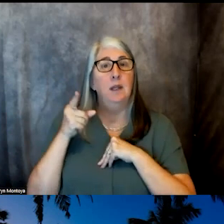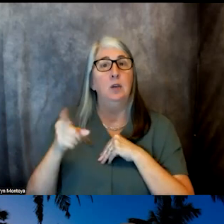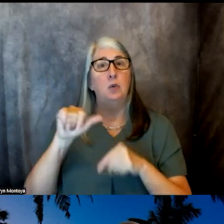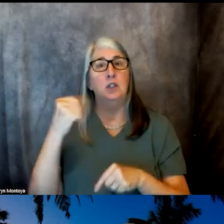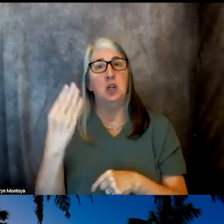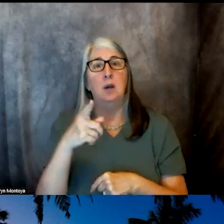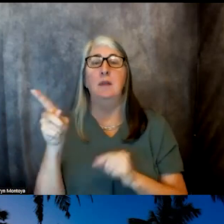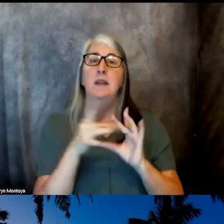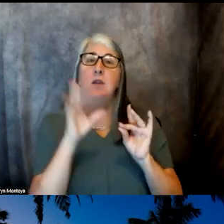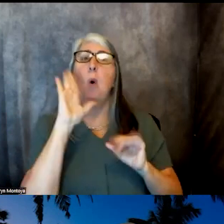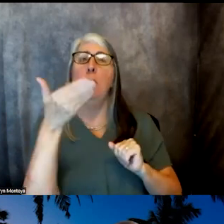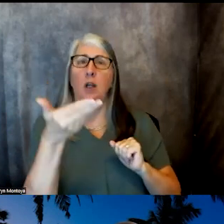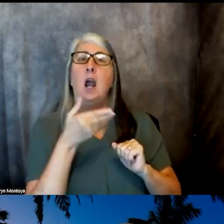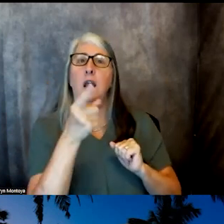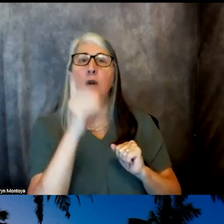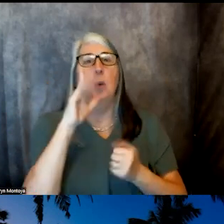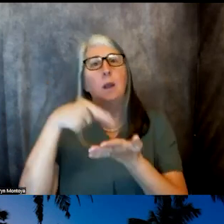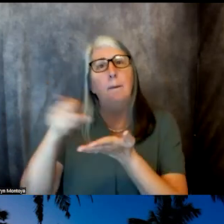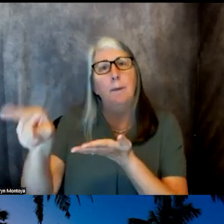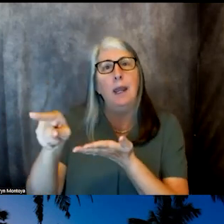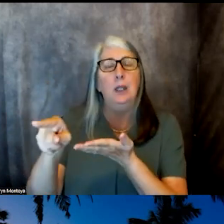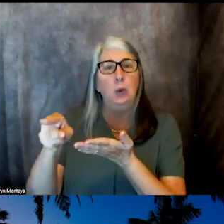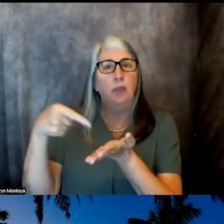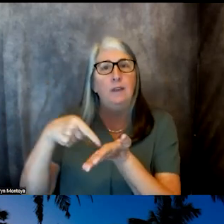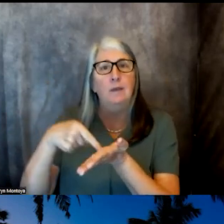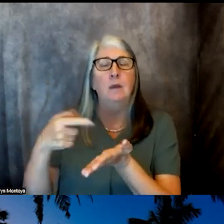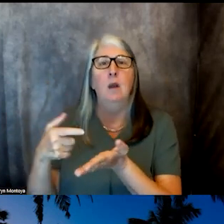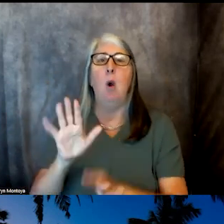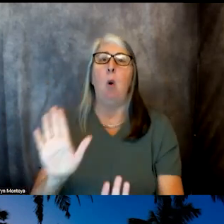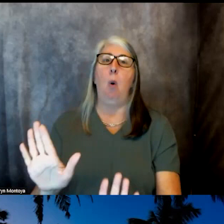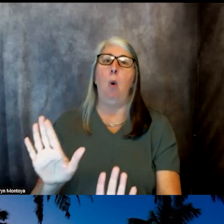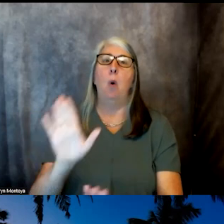WE ARE GOING TO HIRE YOU, BUT OH, YOUR BACKGROUND CAME BACK.